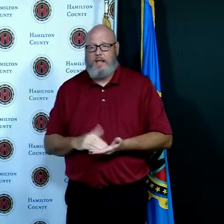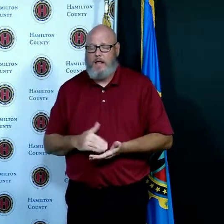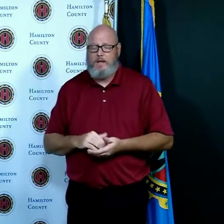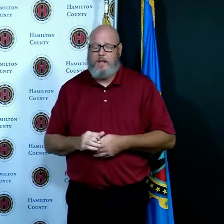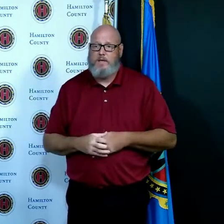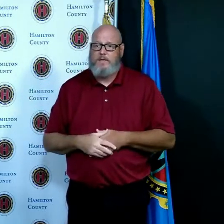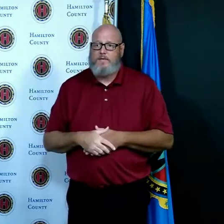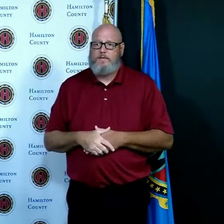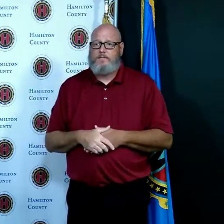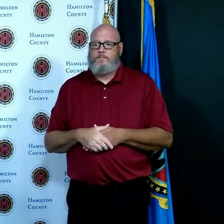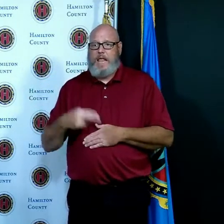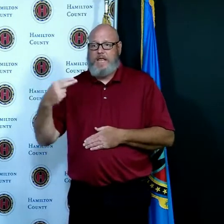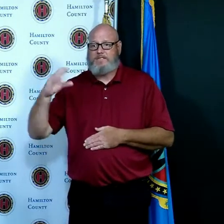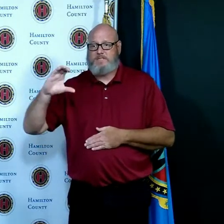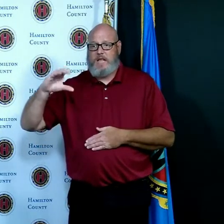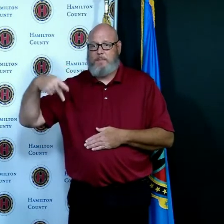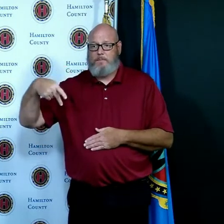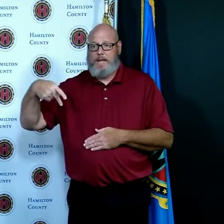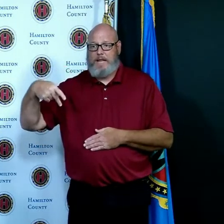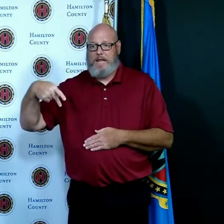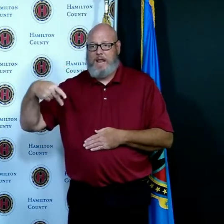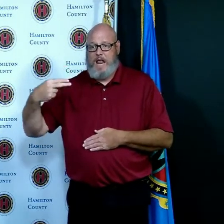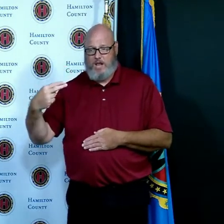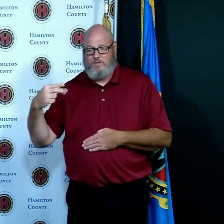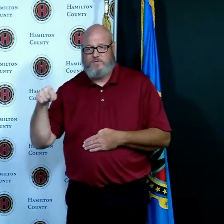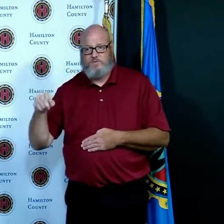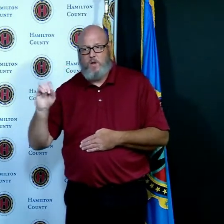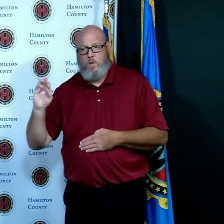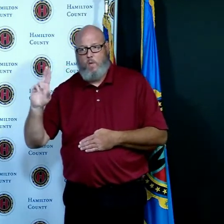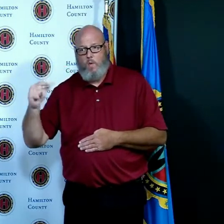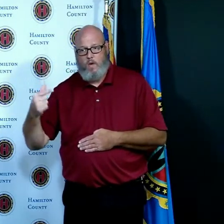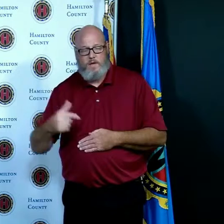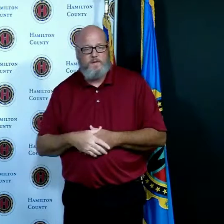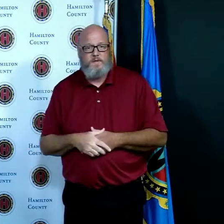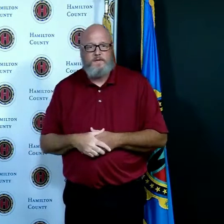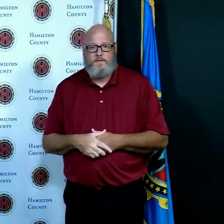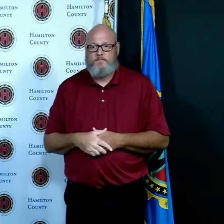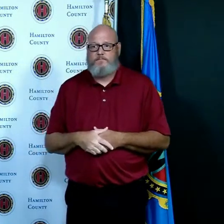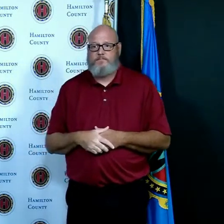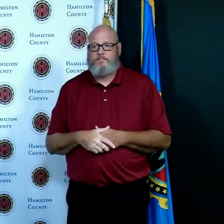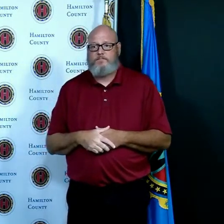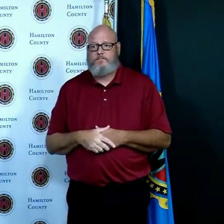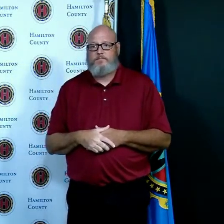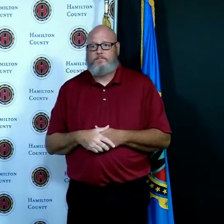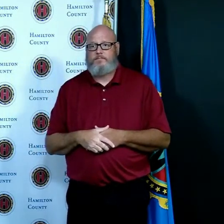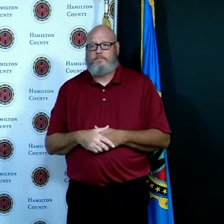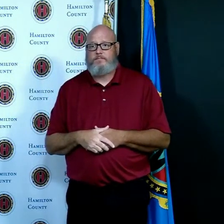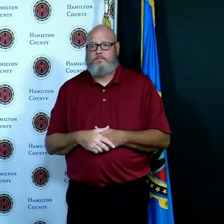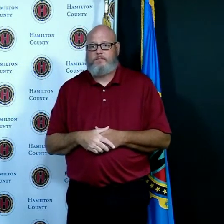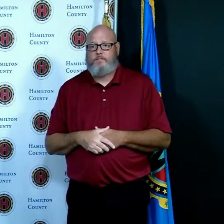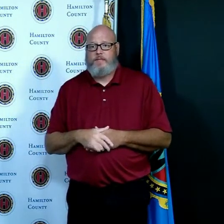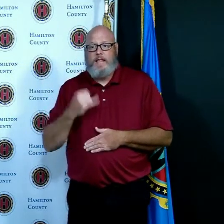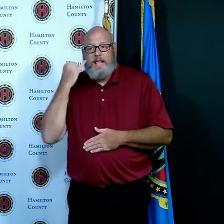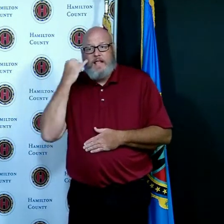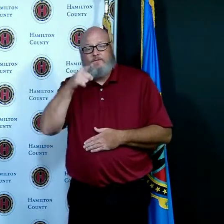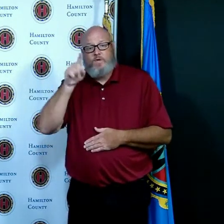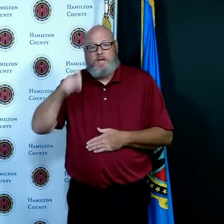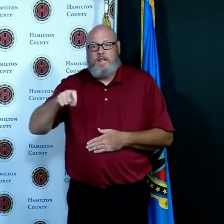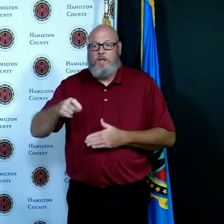your business or to your community this is another resource to make that request I would encourage folks to check out that website and access this